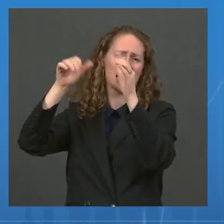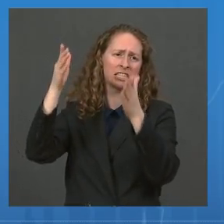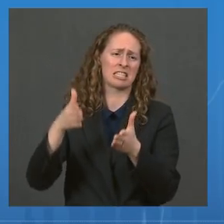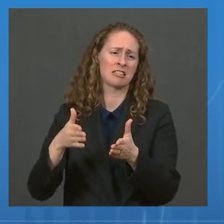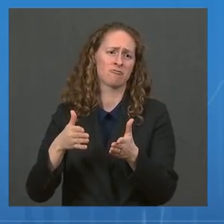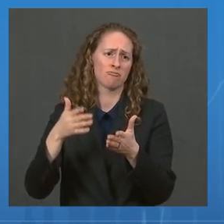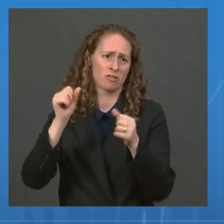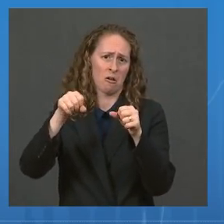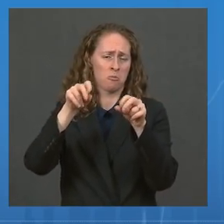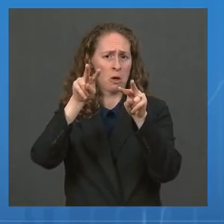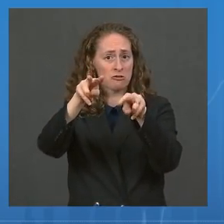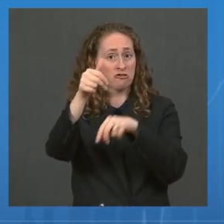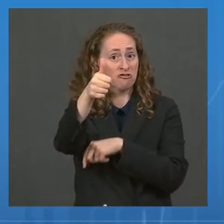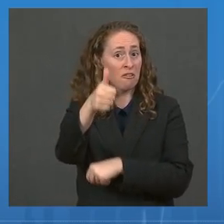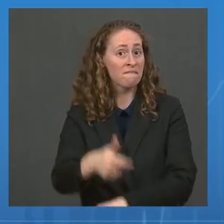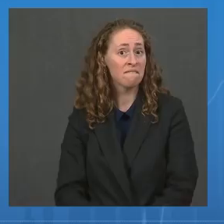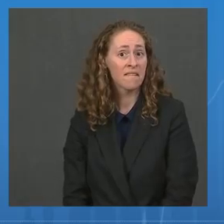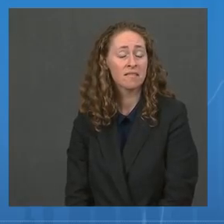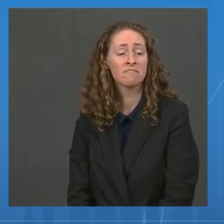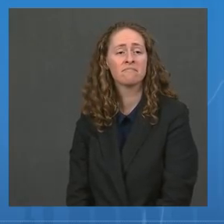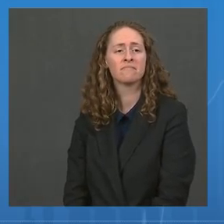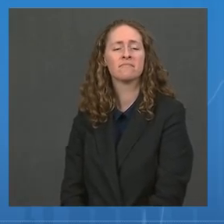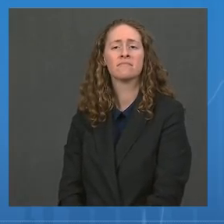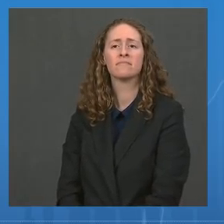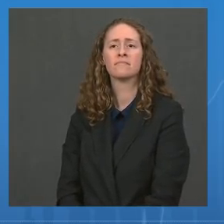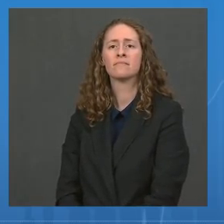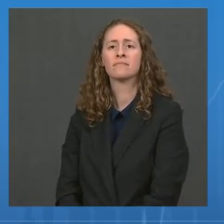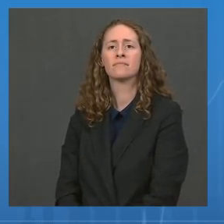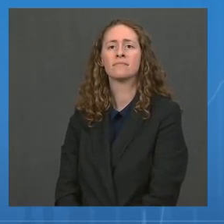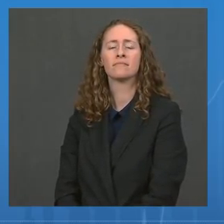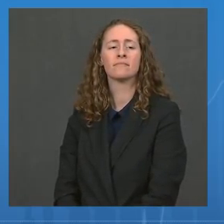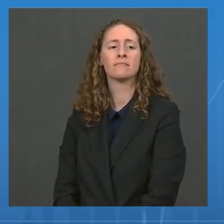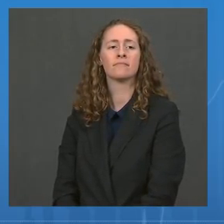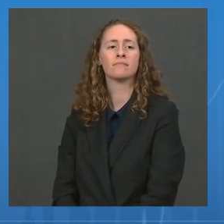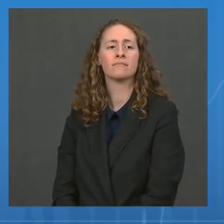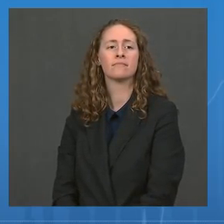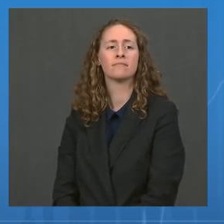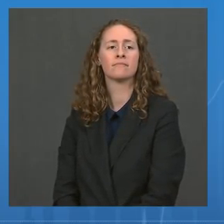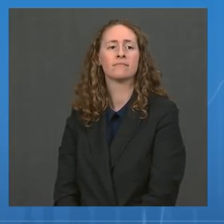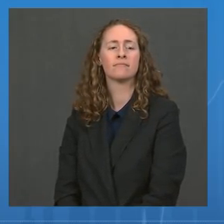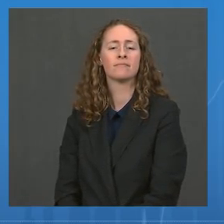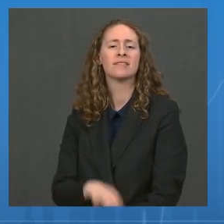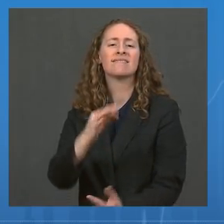Moderator: Tamara Keith at NPR. The Press: Thank you so much for taking my question.